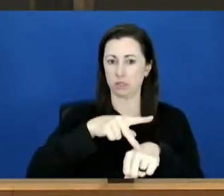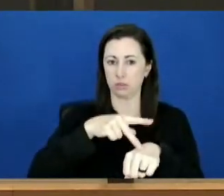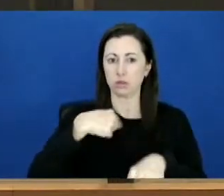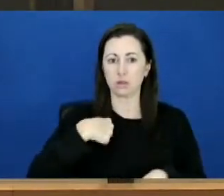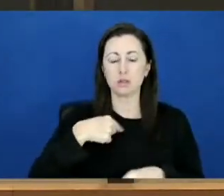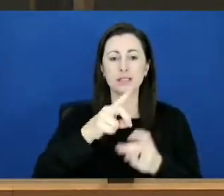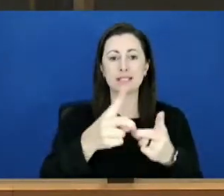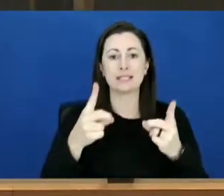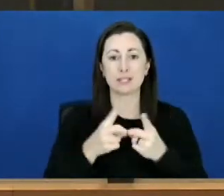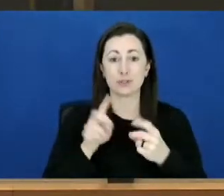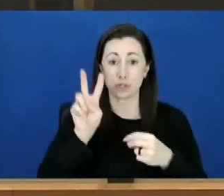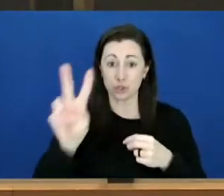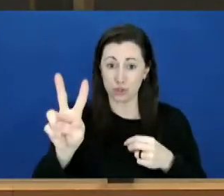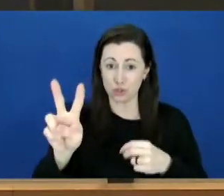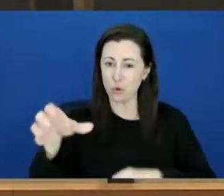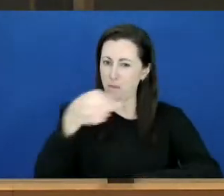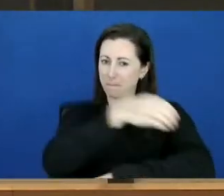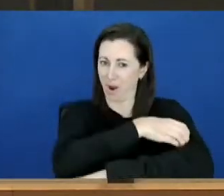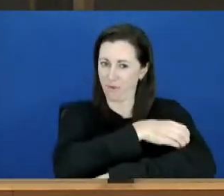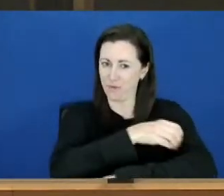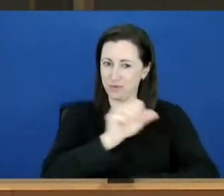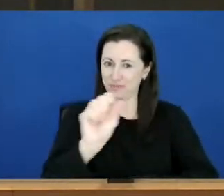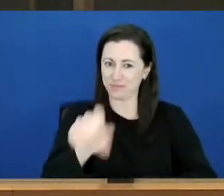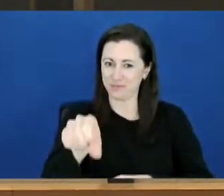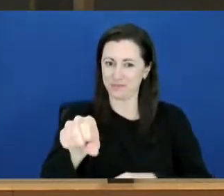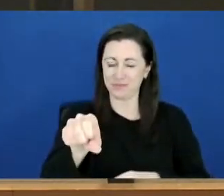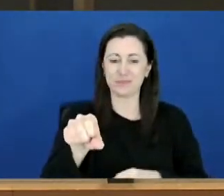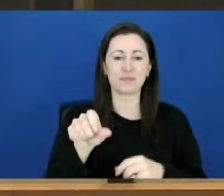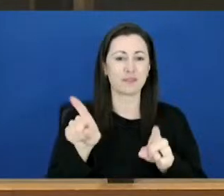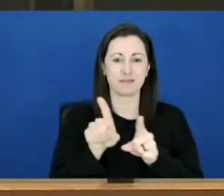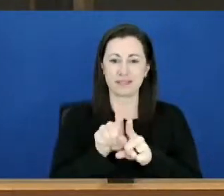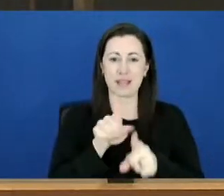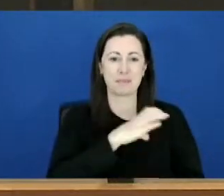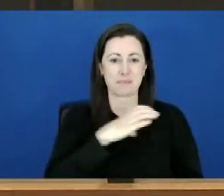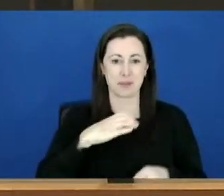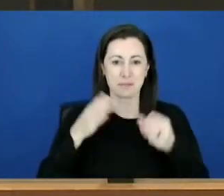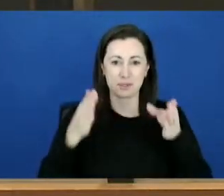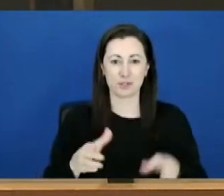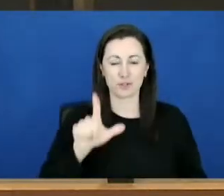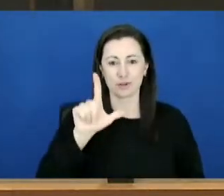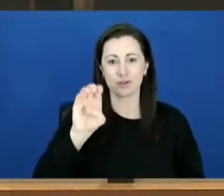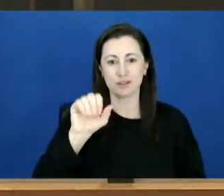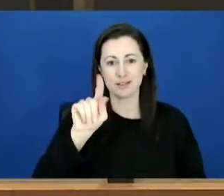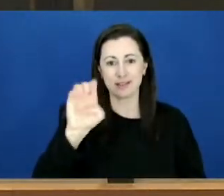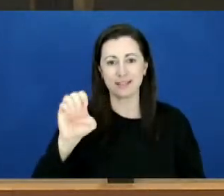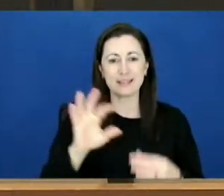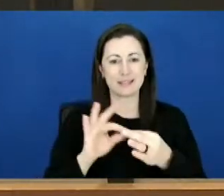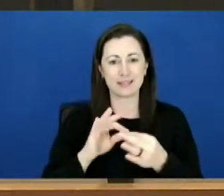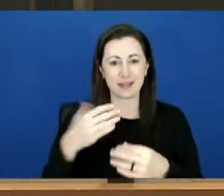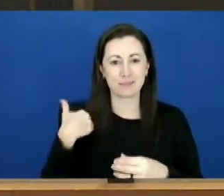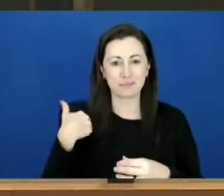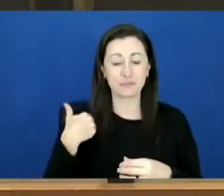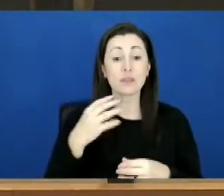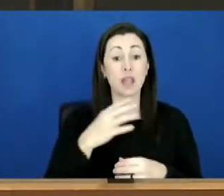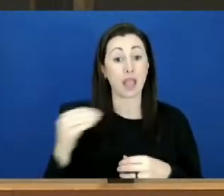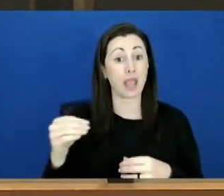THE PRIVILEGE OF SERVING AS